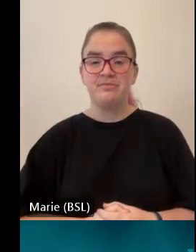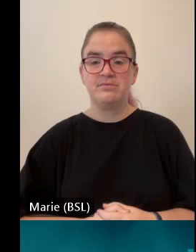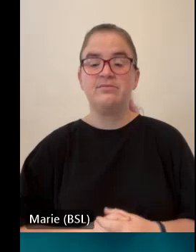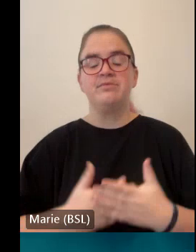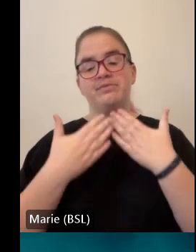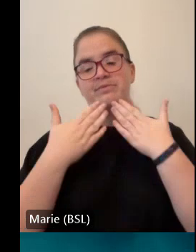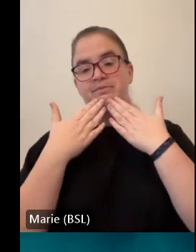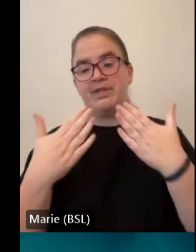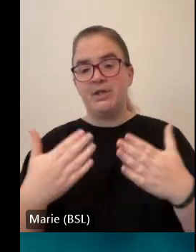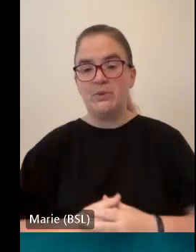Thank you.